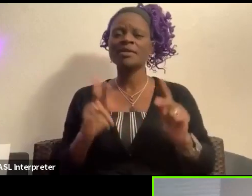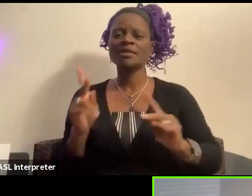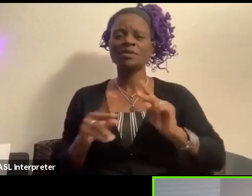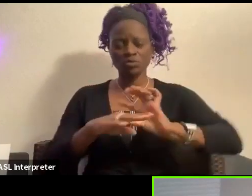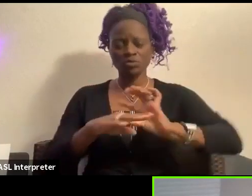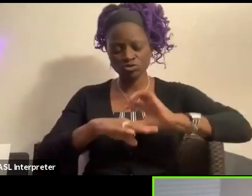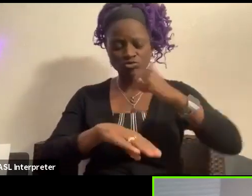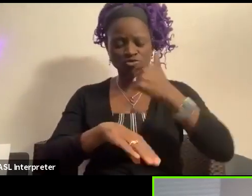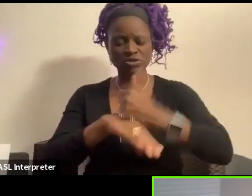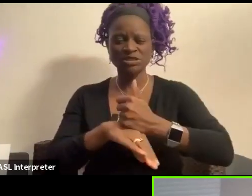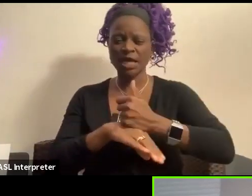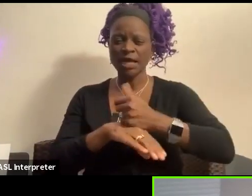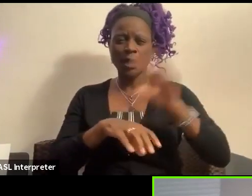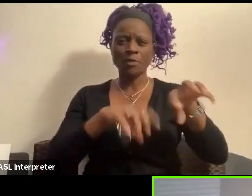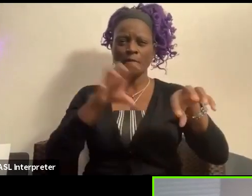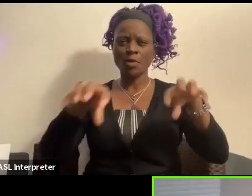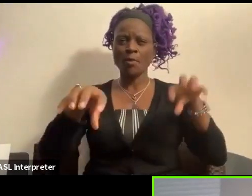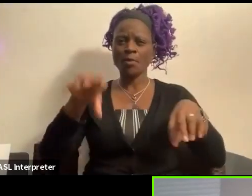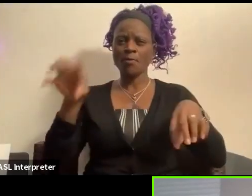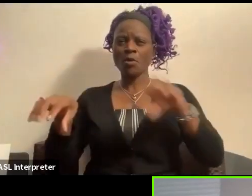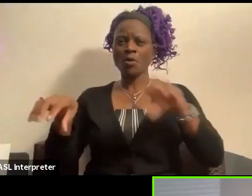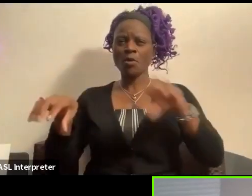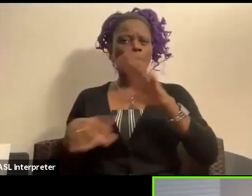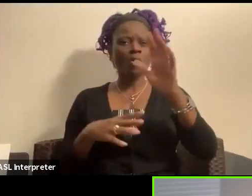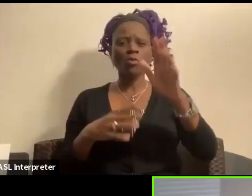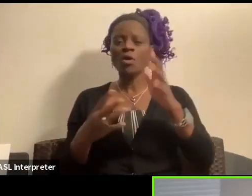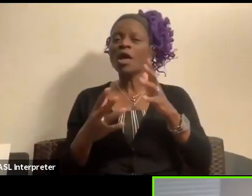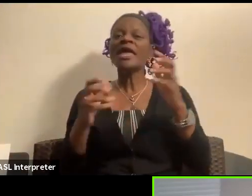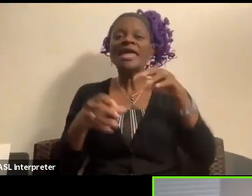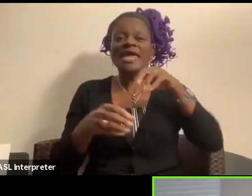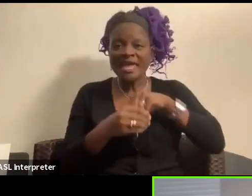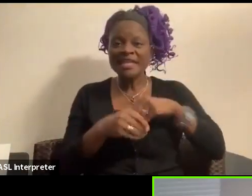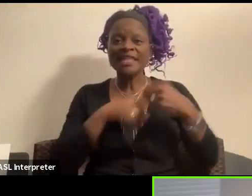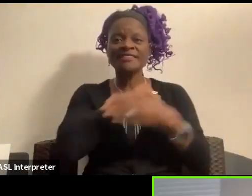scale vaccination clinics, countywide secured sites at the fairgrounds at the